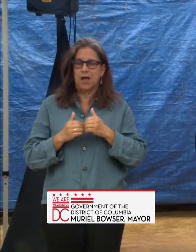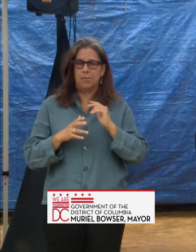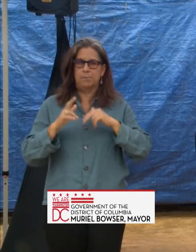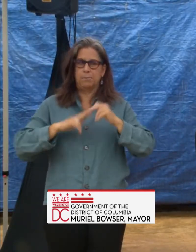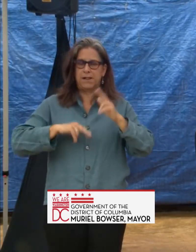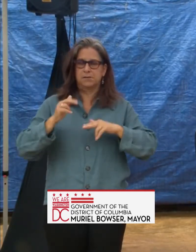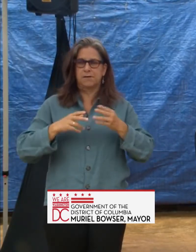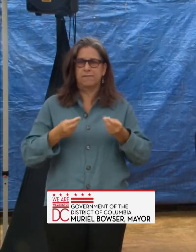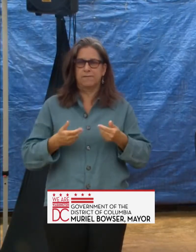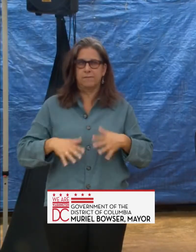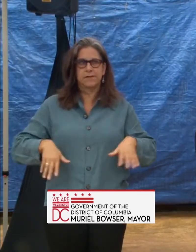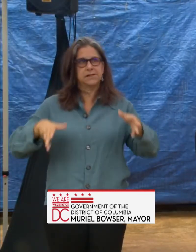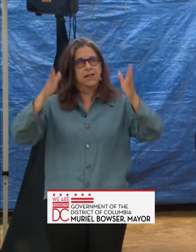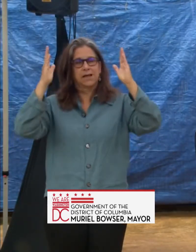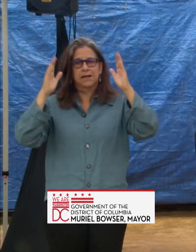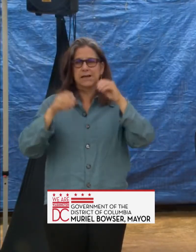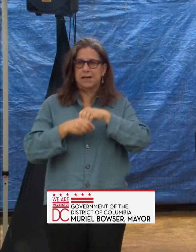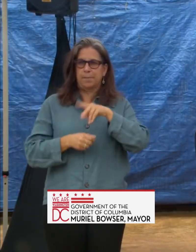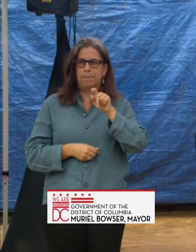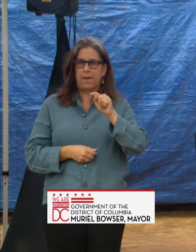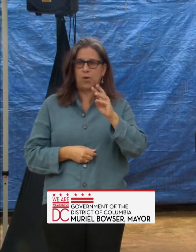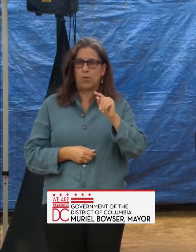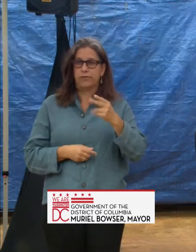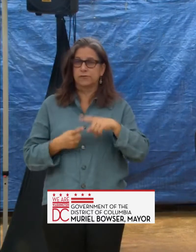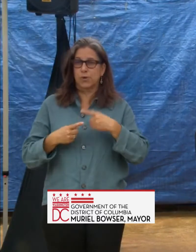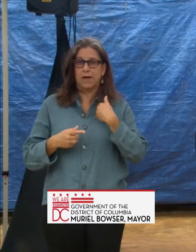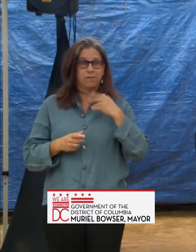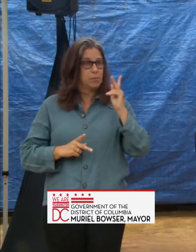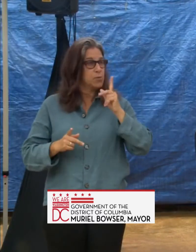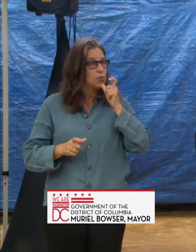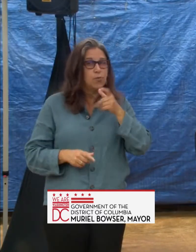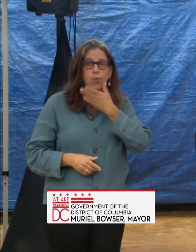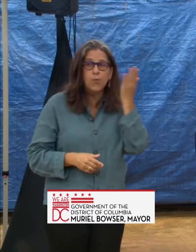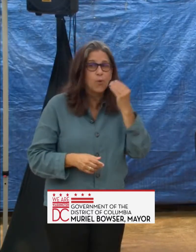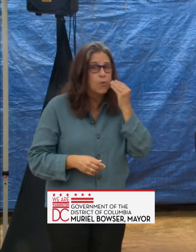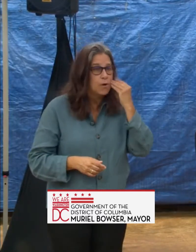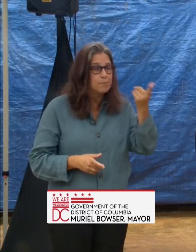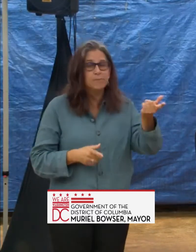SERVING DISPLACED FAMILIES, SINGLE PARENTS AND VETERANS.